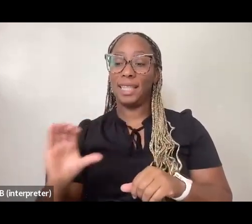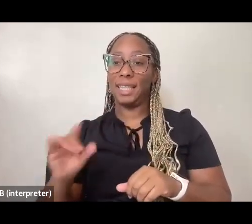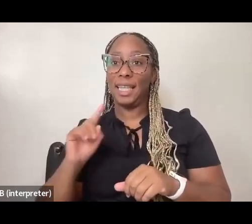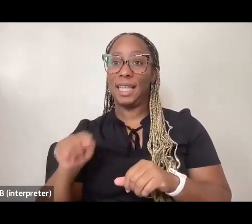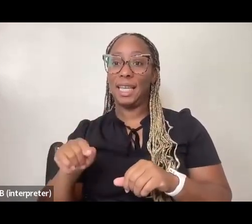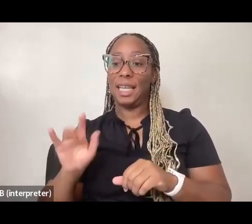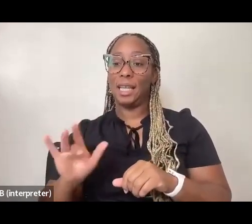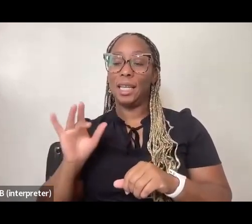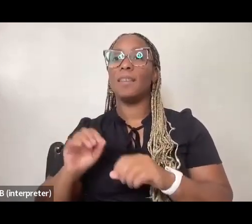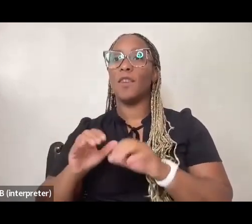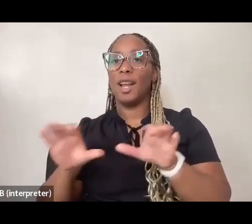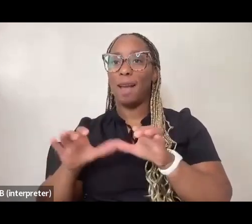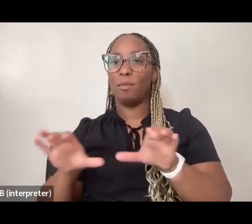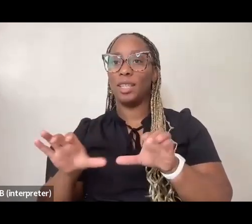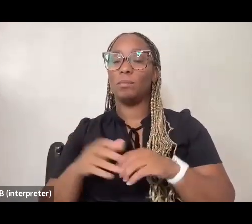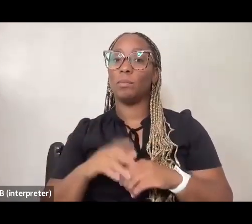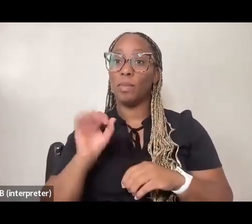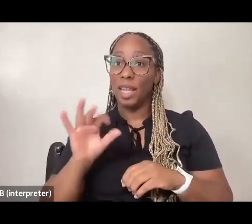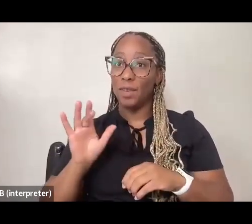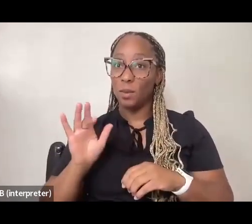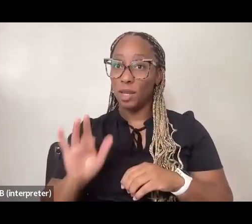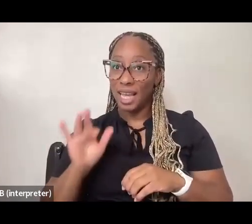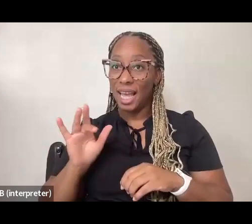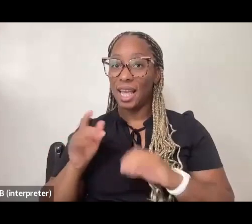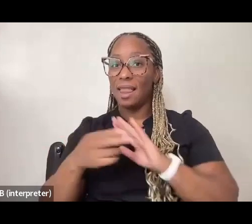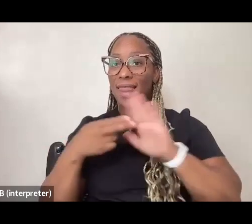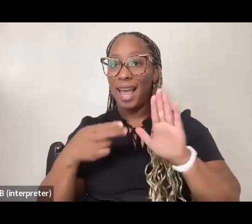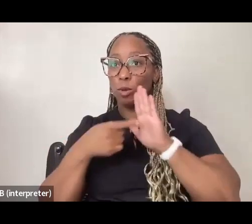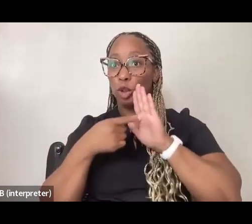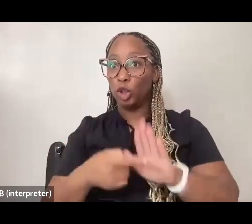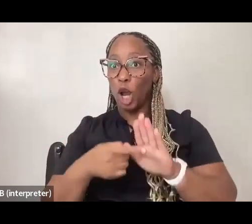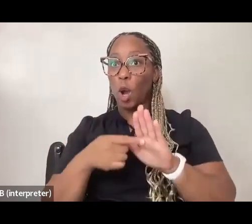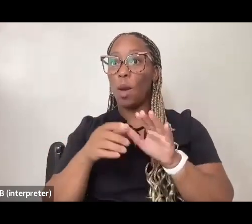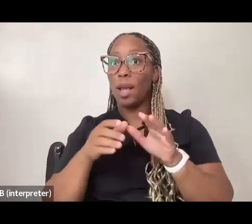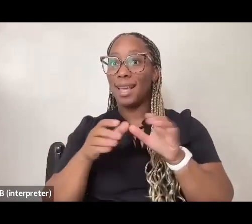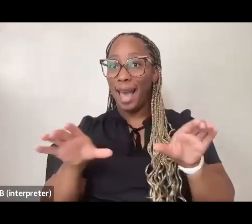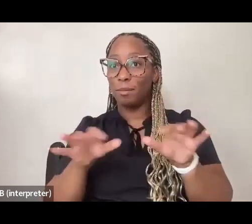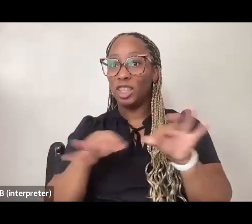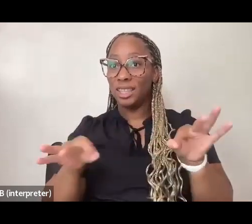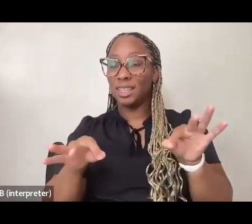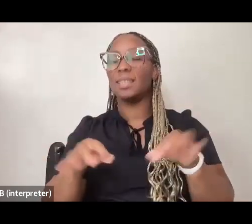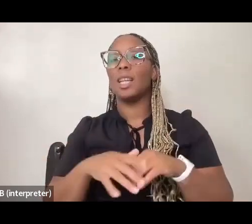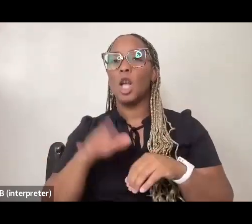enable captions. If you click this button which is called show captions as well as cc, it will immediately show